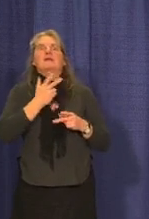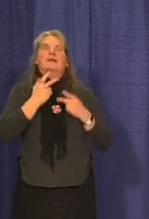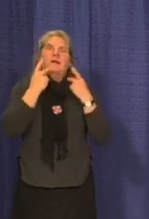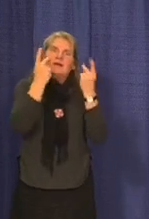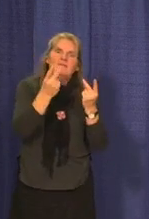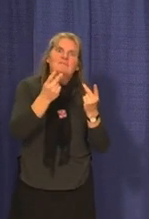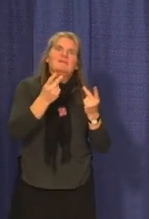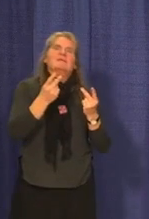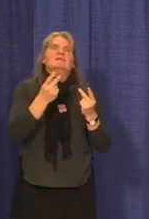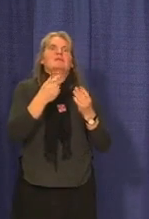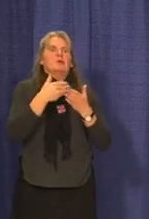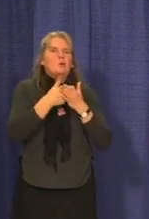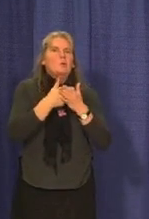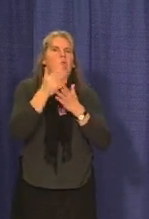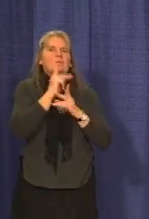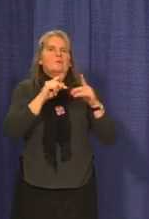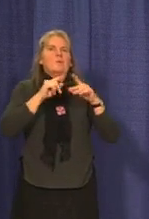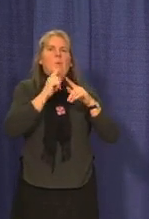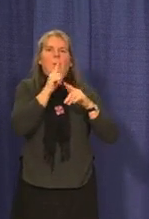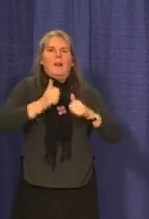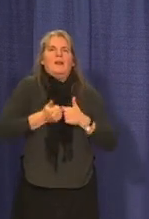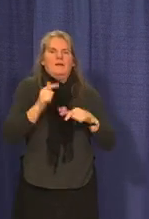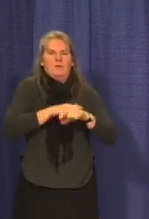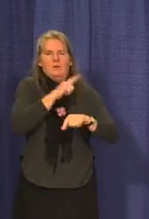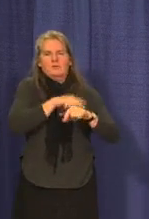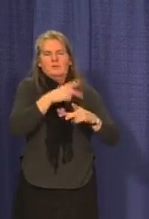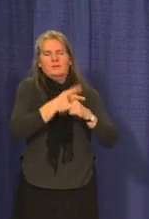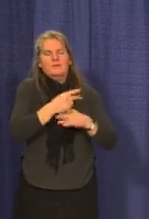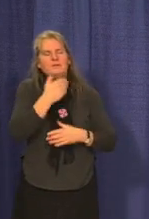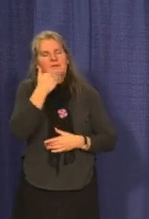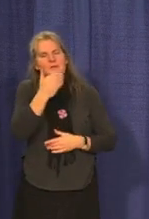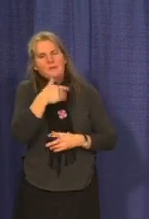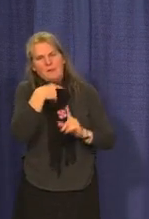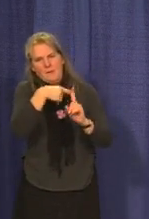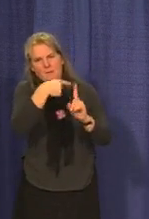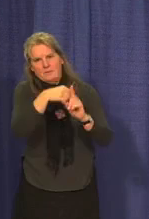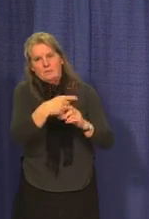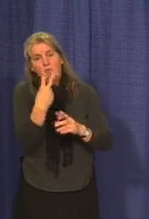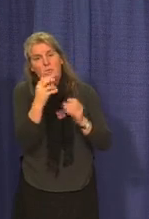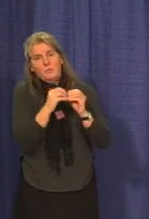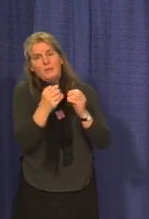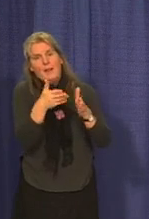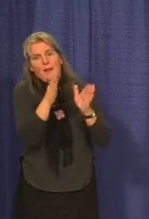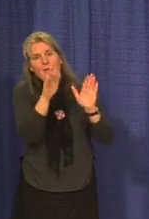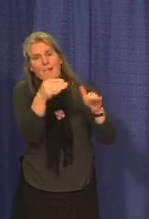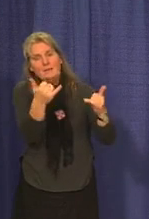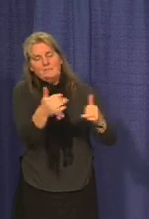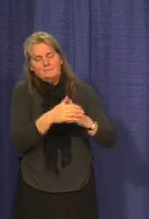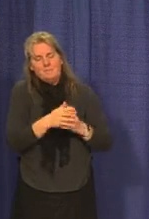welcome this change.